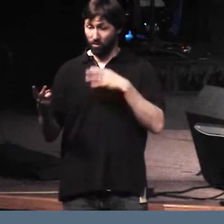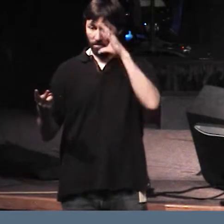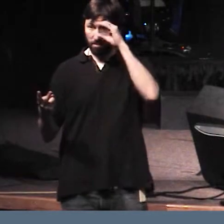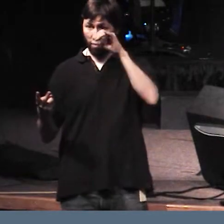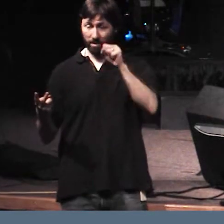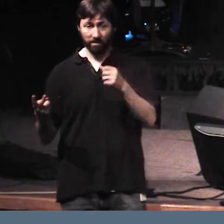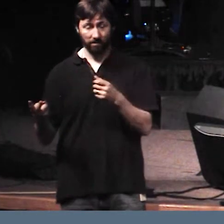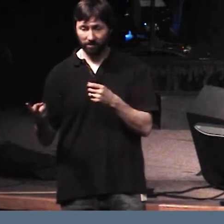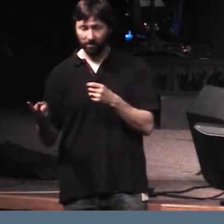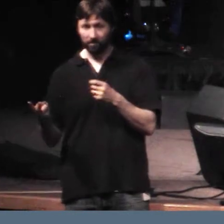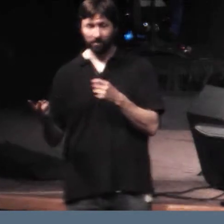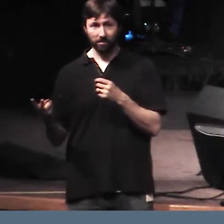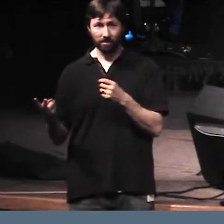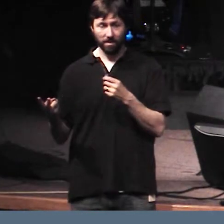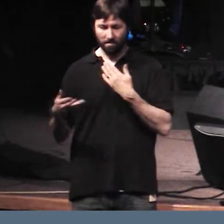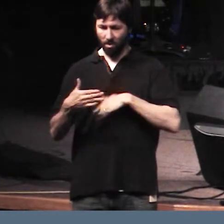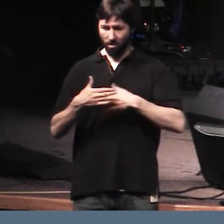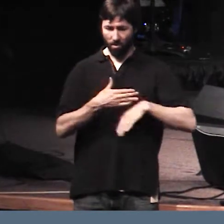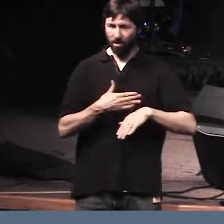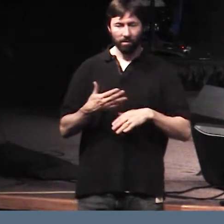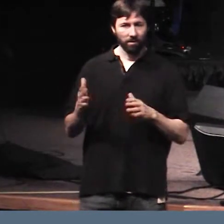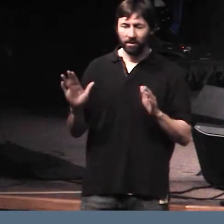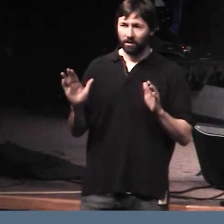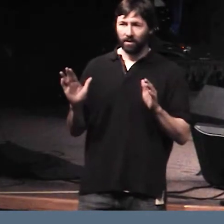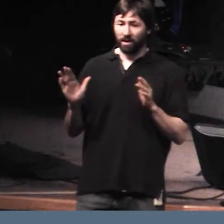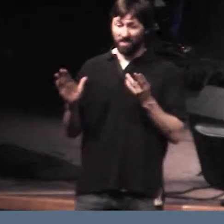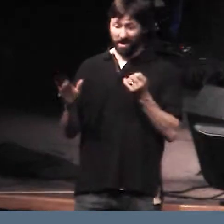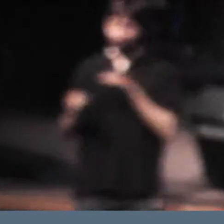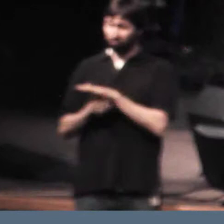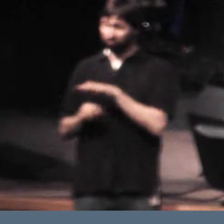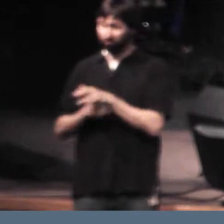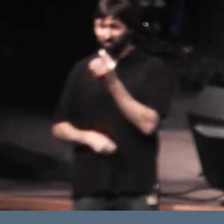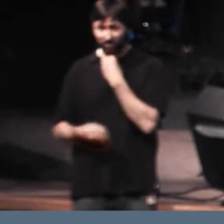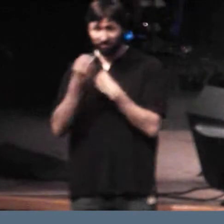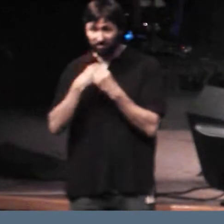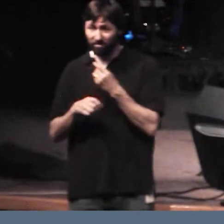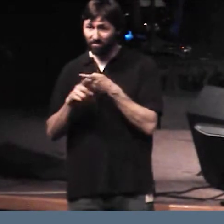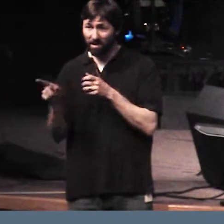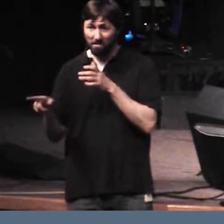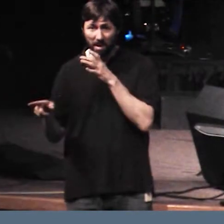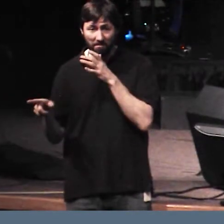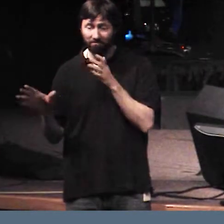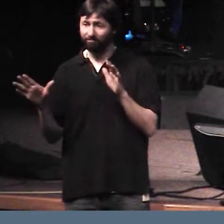I think they were born during time when I don't think they got enough nourishment in their mothers cooker if you know what I mean